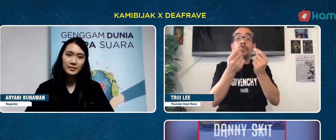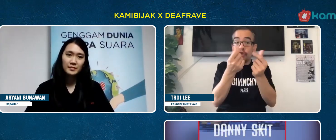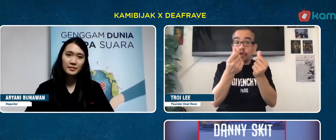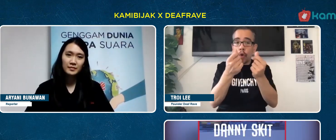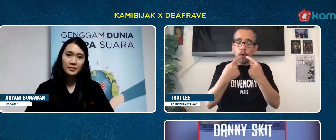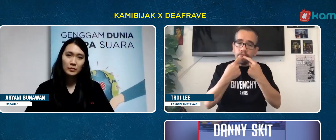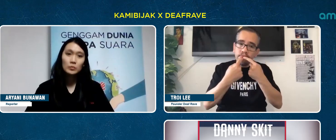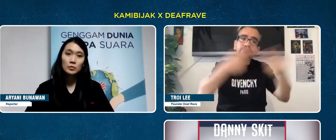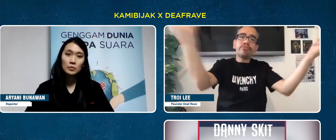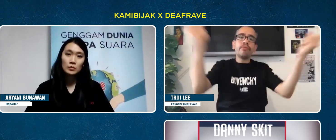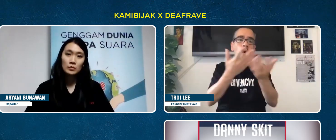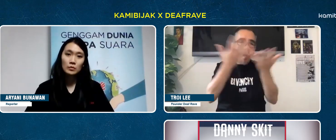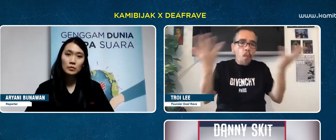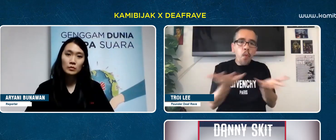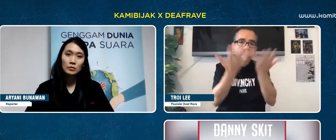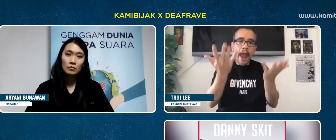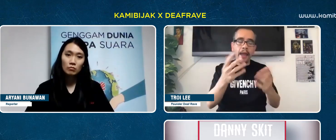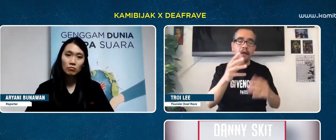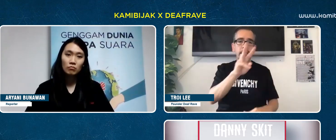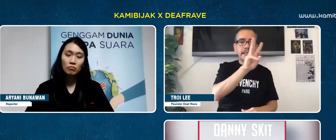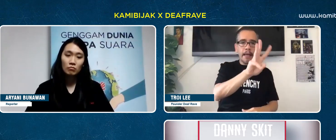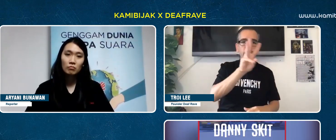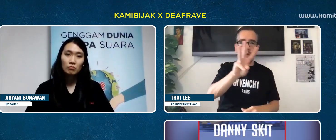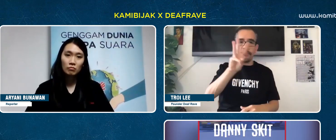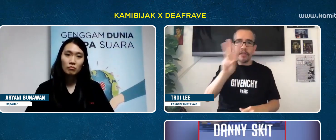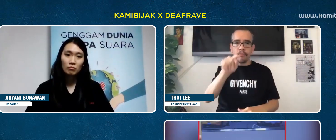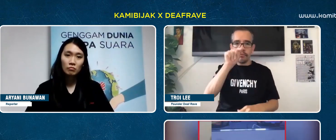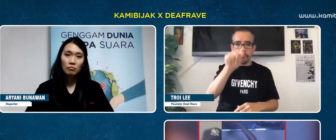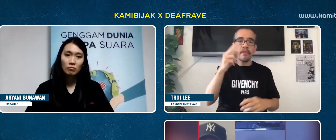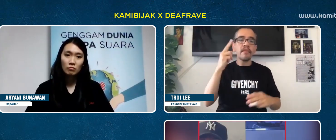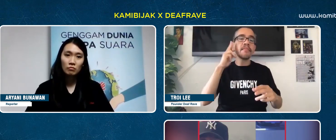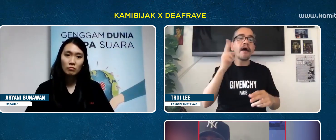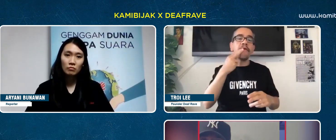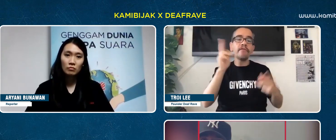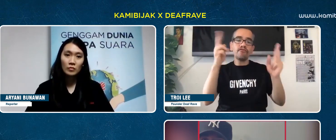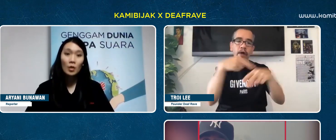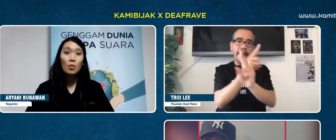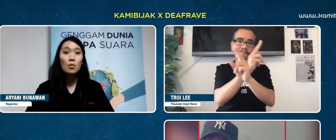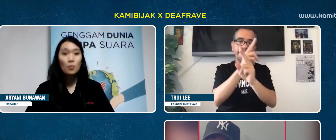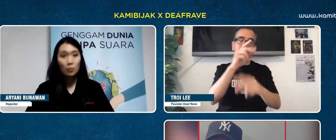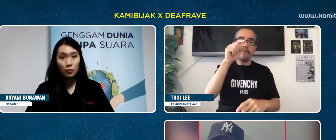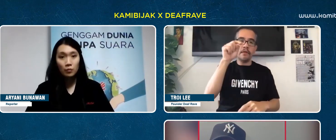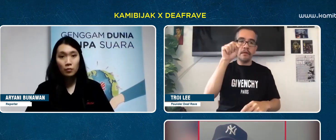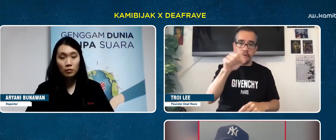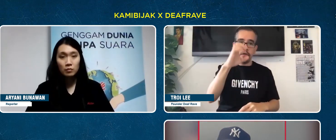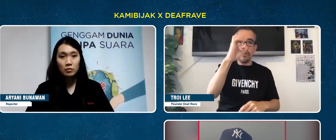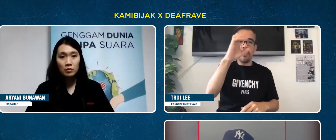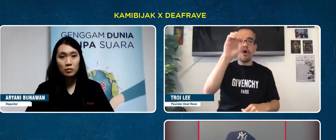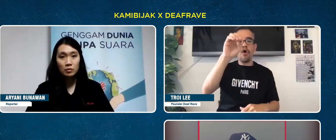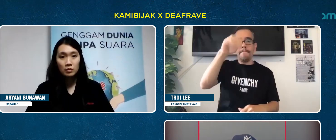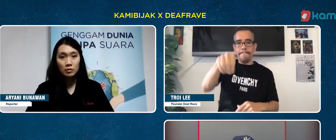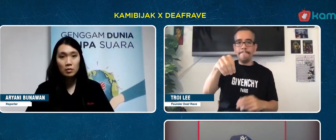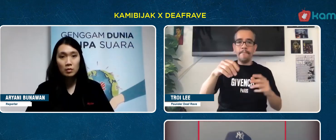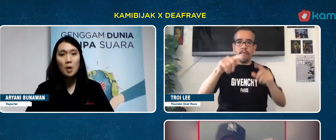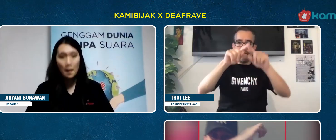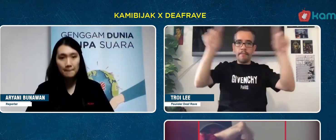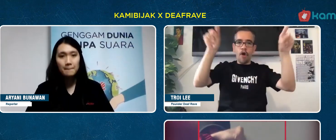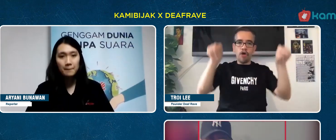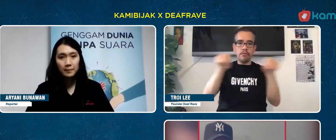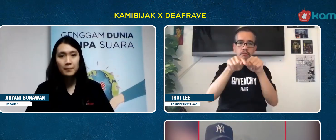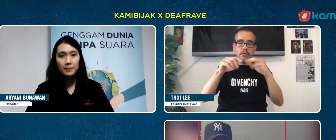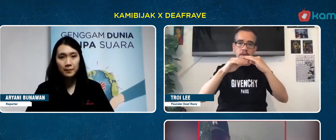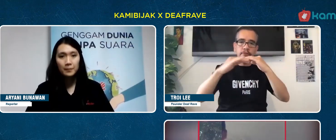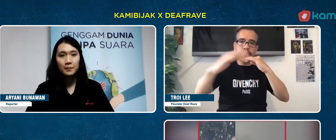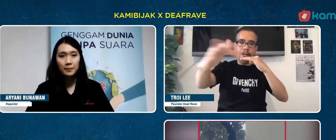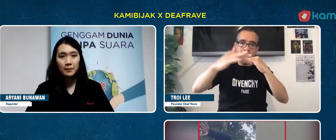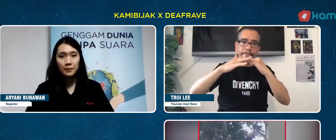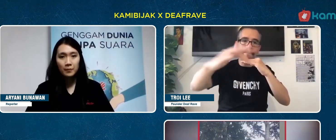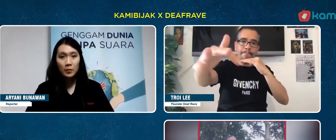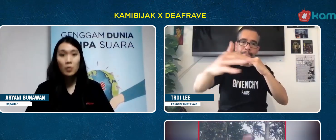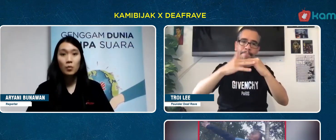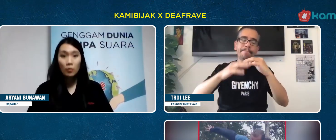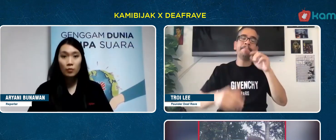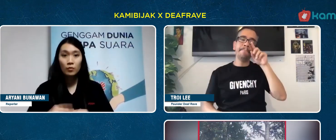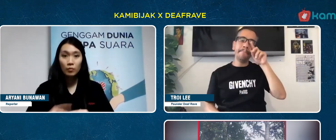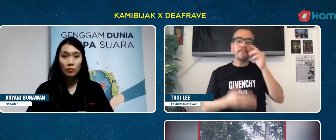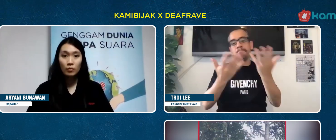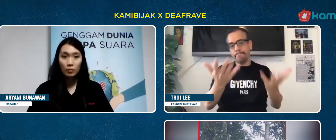Anyway, just say the Deaf Festival is held at www.deafrave.com, later there will be a live streaming template.